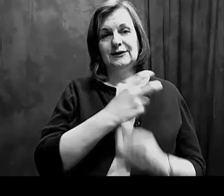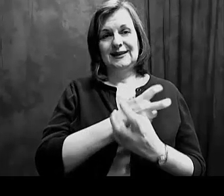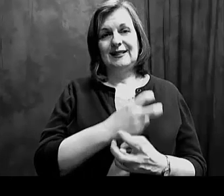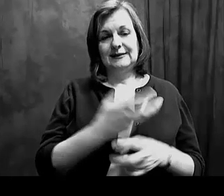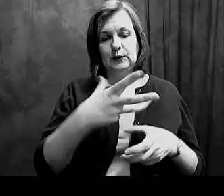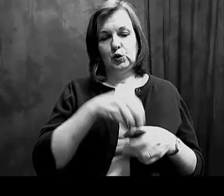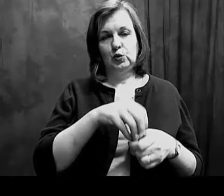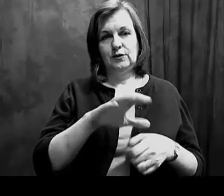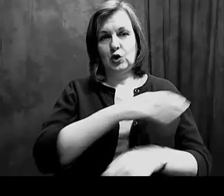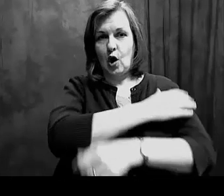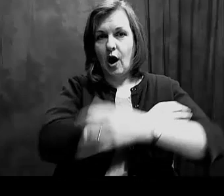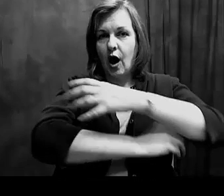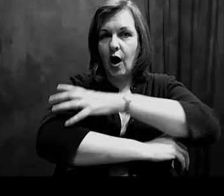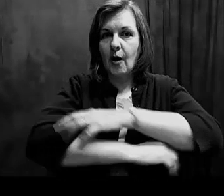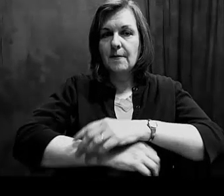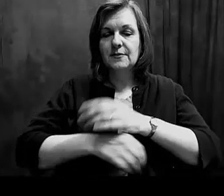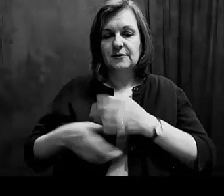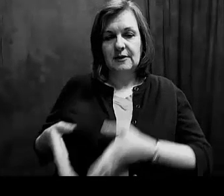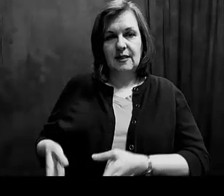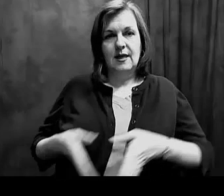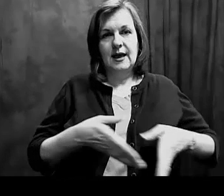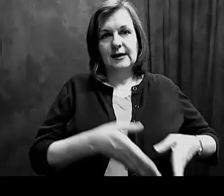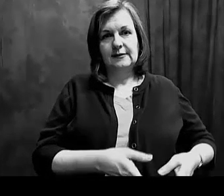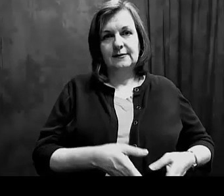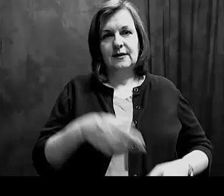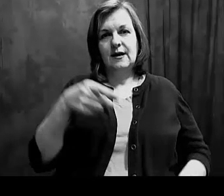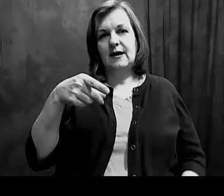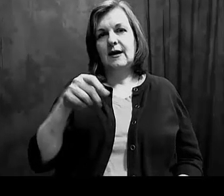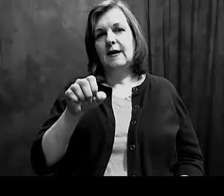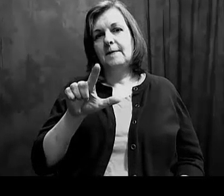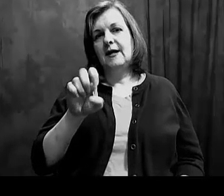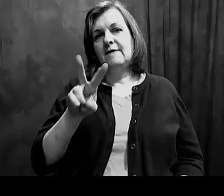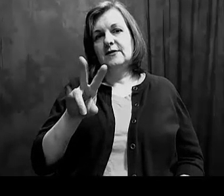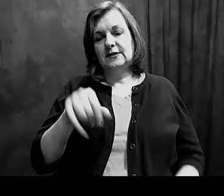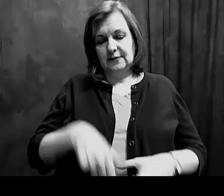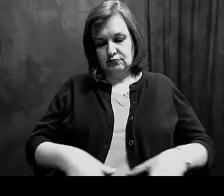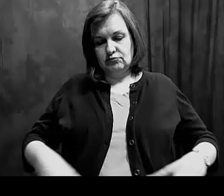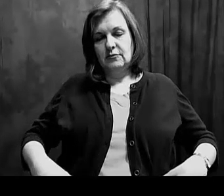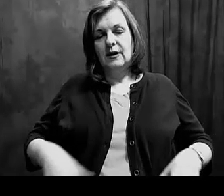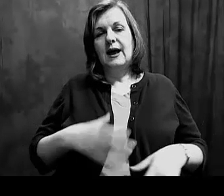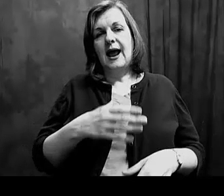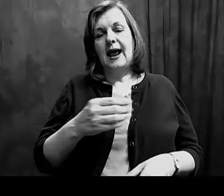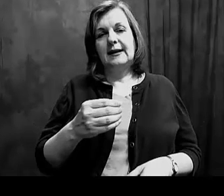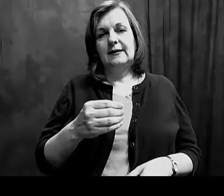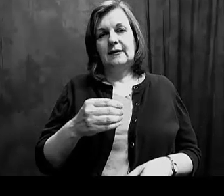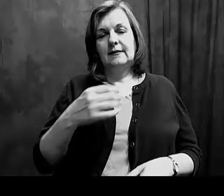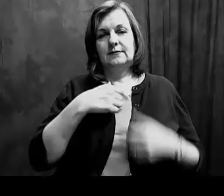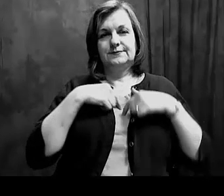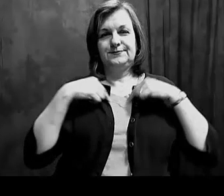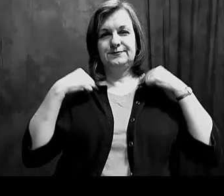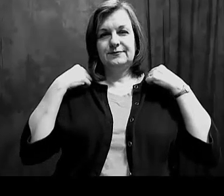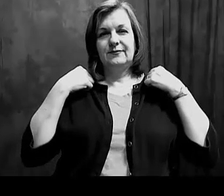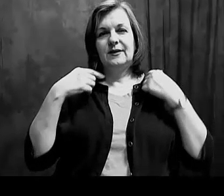legs pelvis and pectoral girdle -